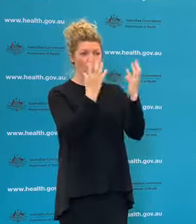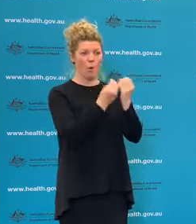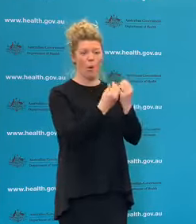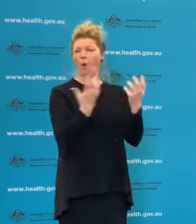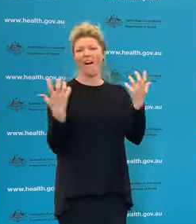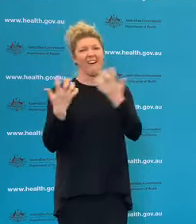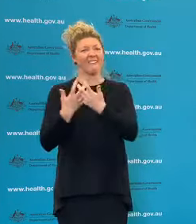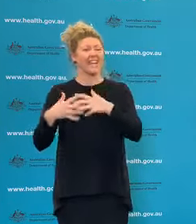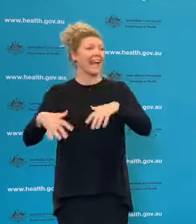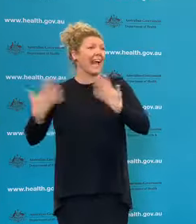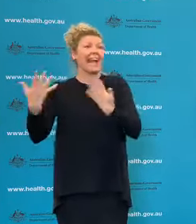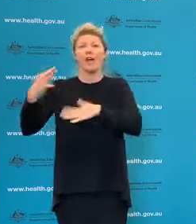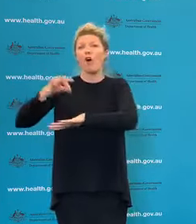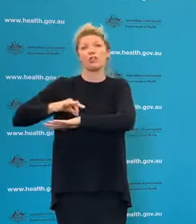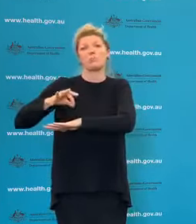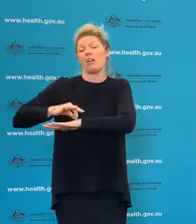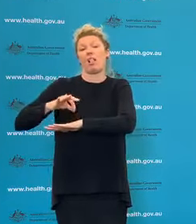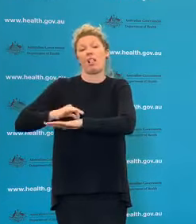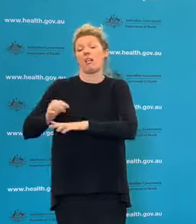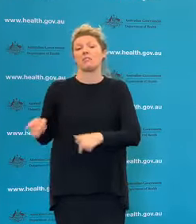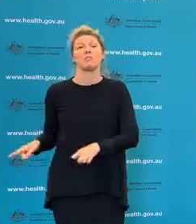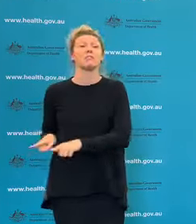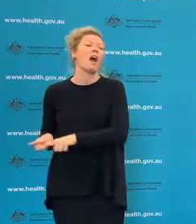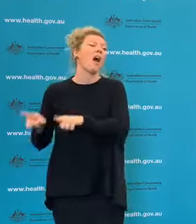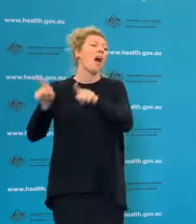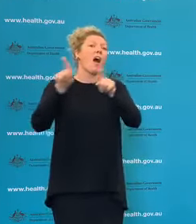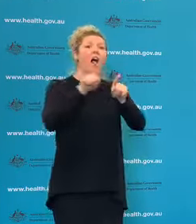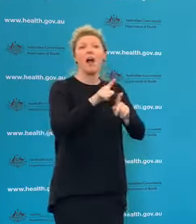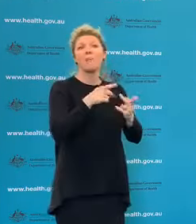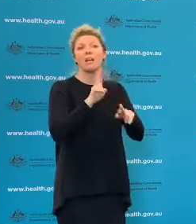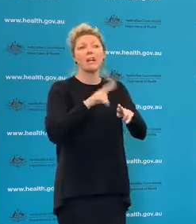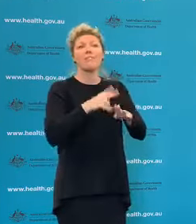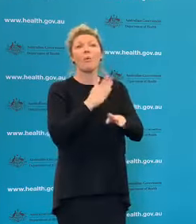situation is the would if we were requiring to work in intensive care.